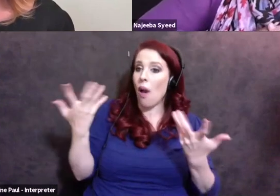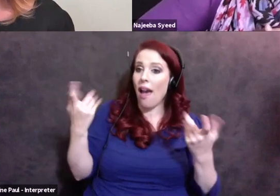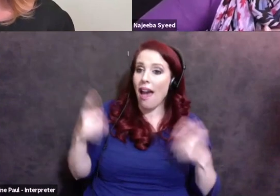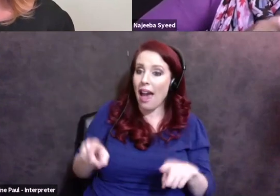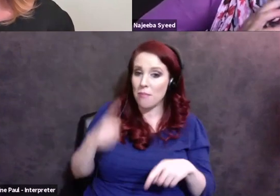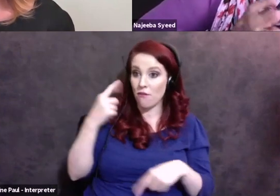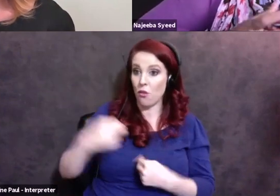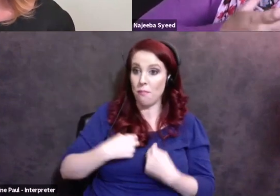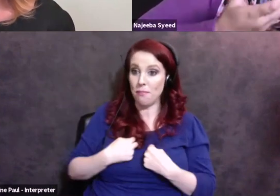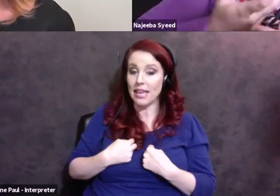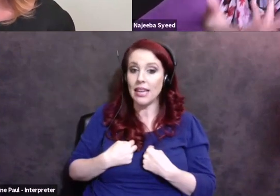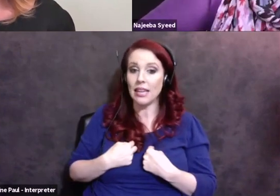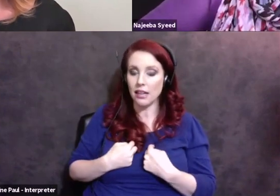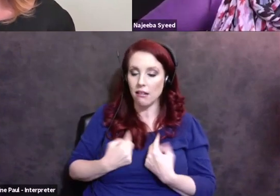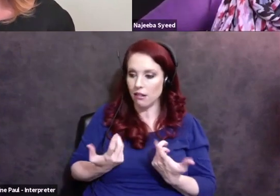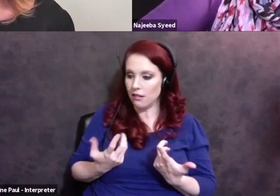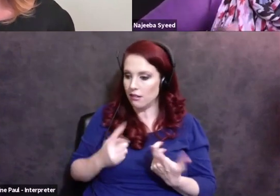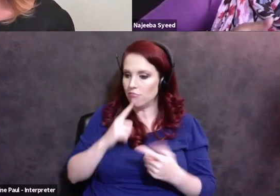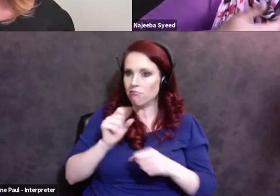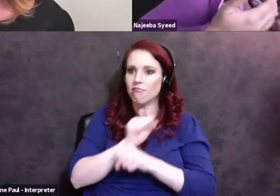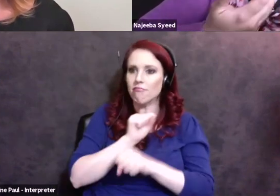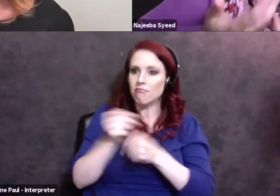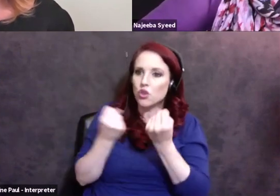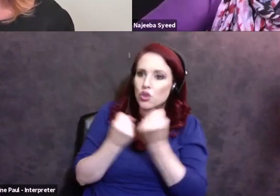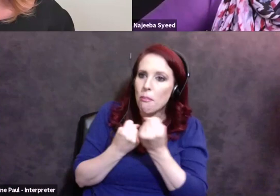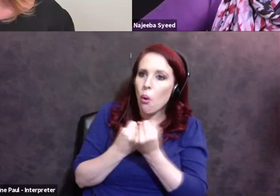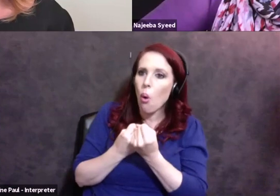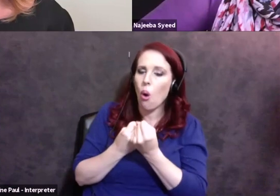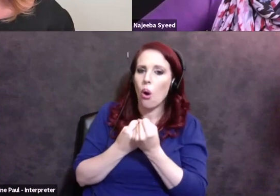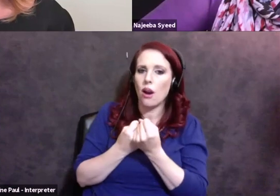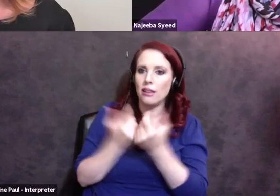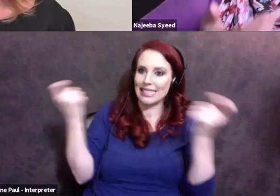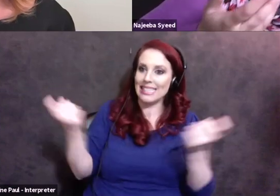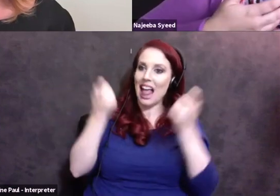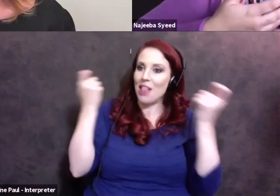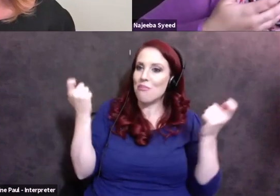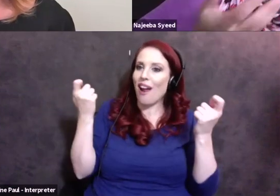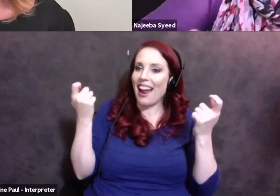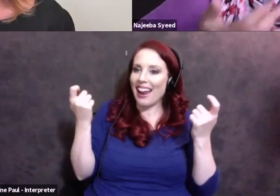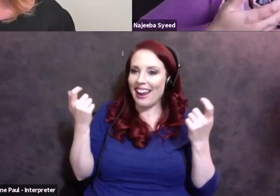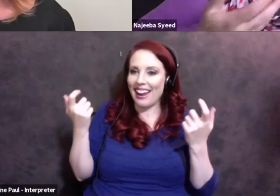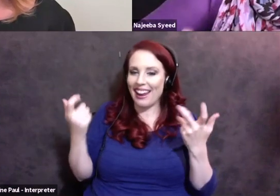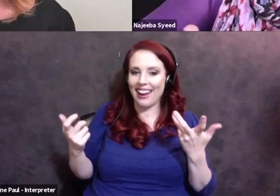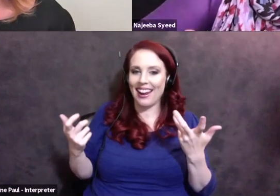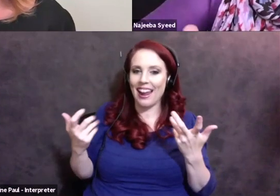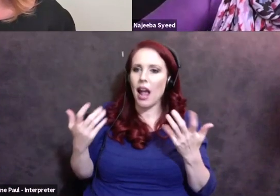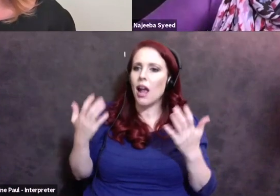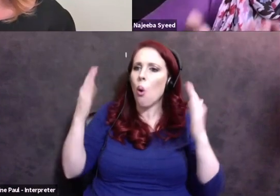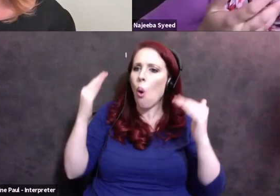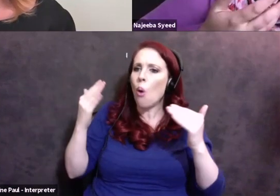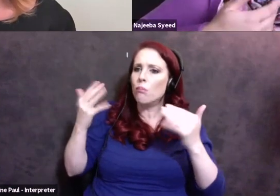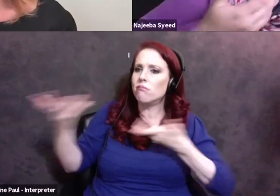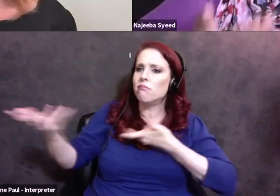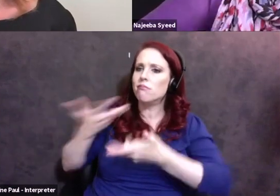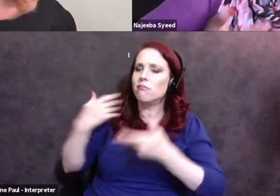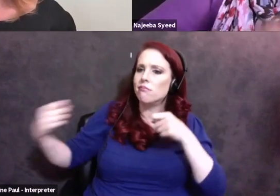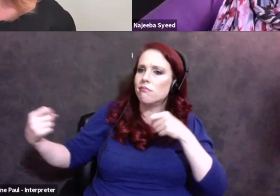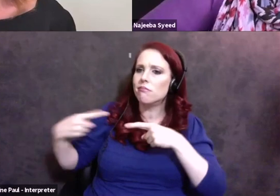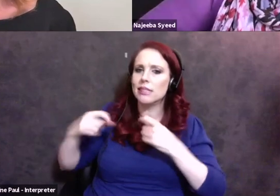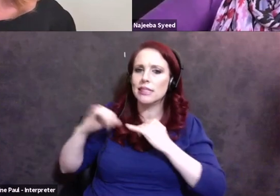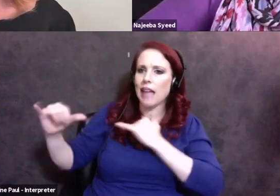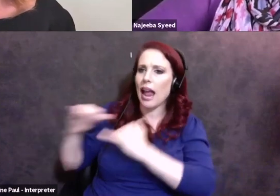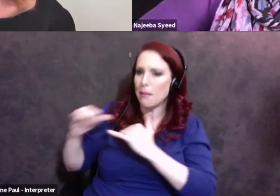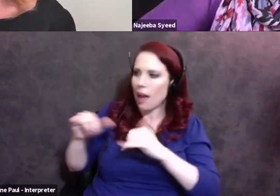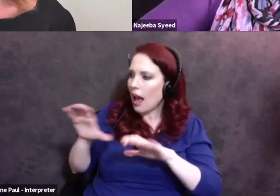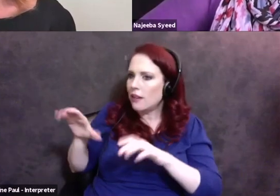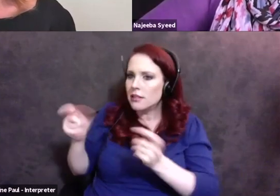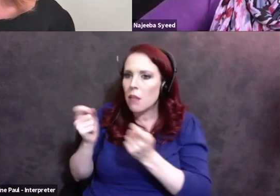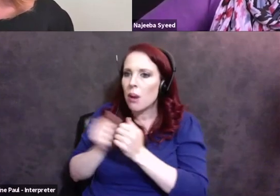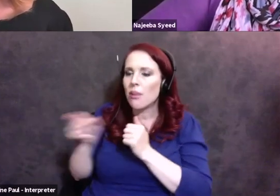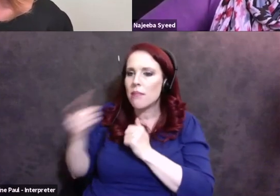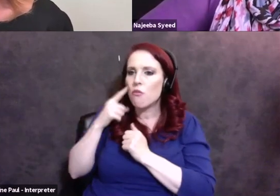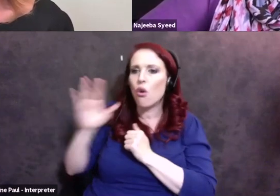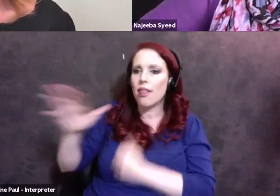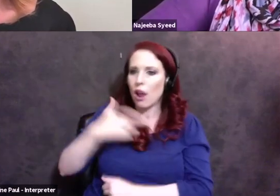it was about actually supporting me in a celebratory way and hopefully there was reciprocity.